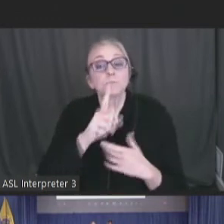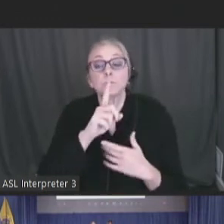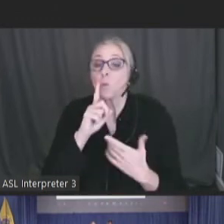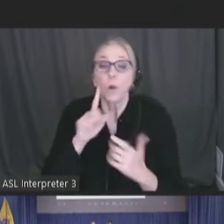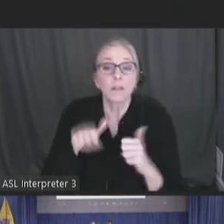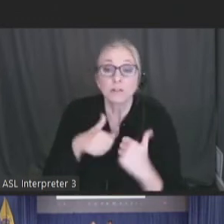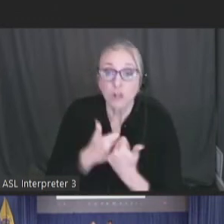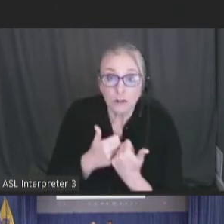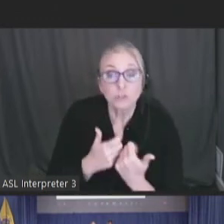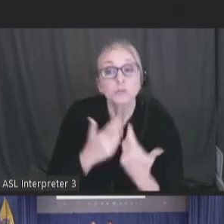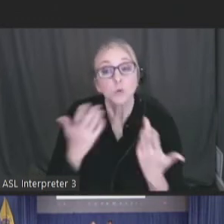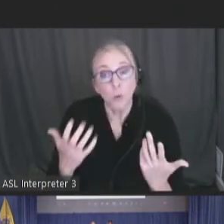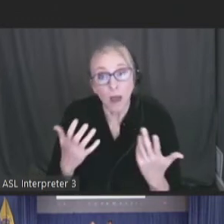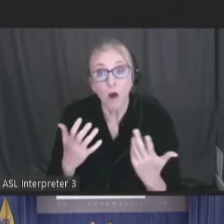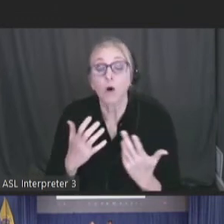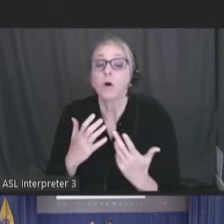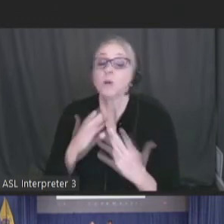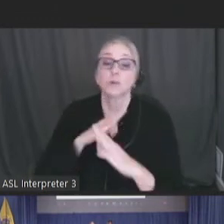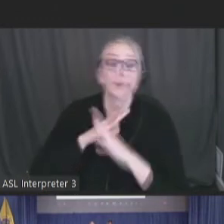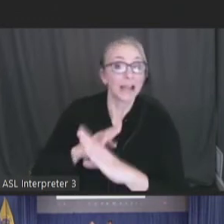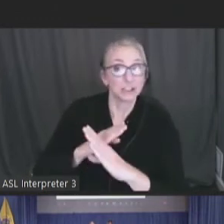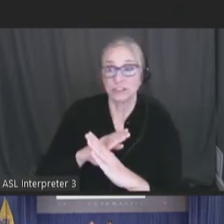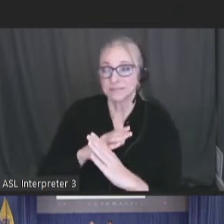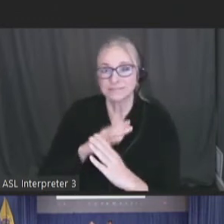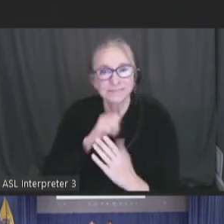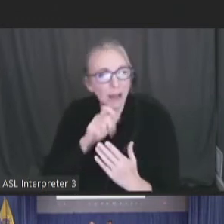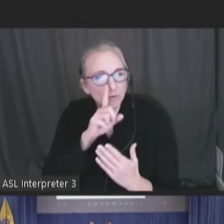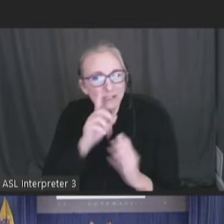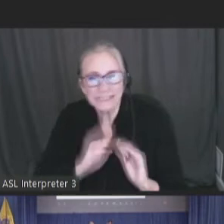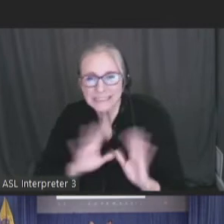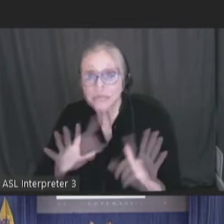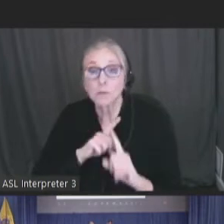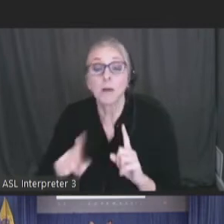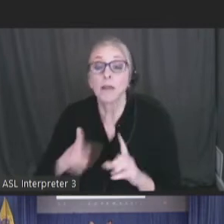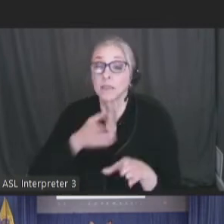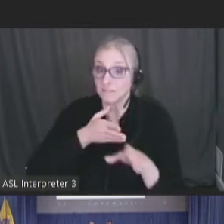the correlates of protection are not well defined. But the field -- and I agree with these things,